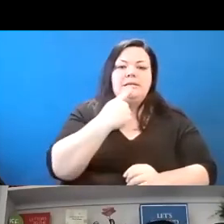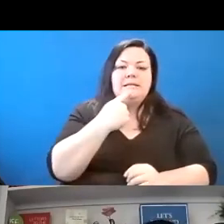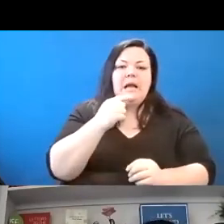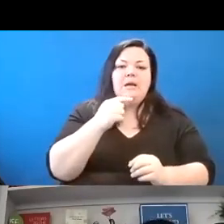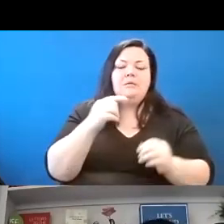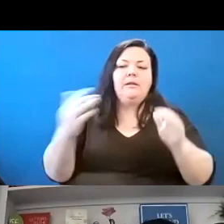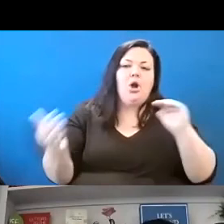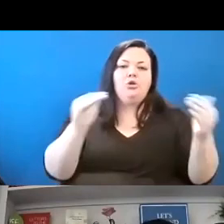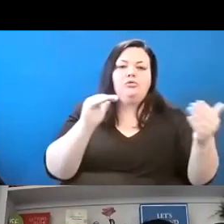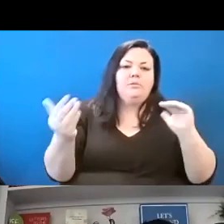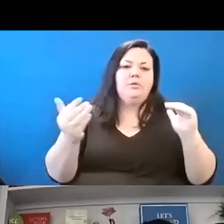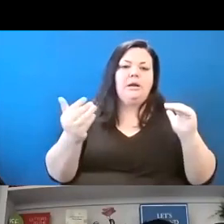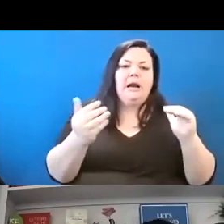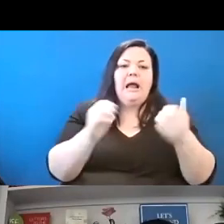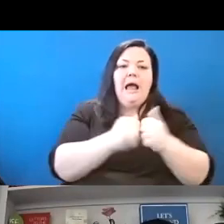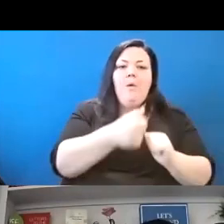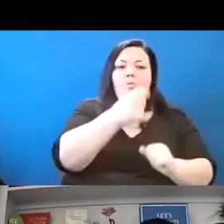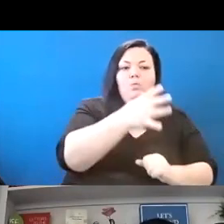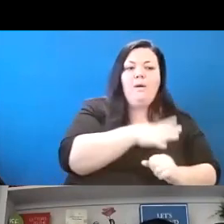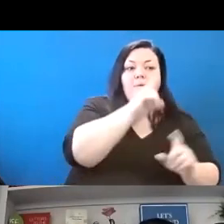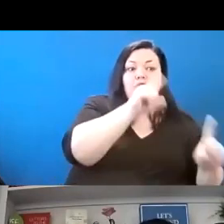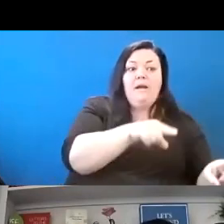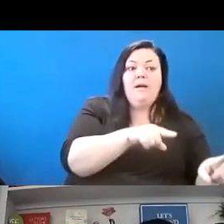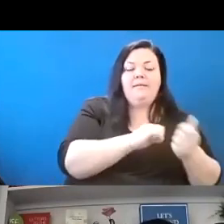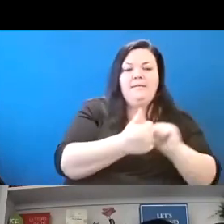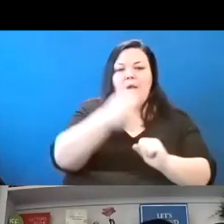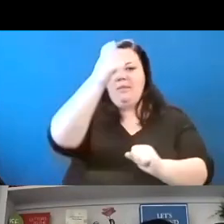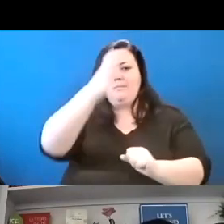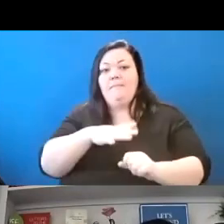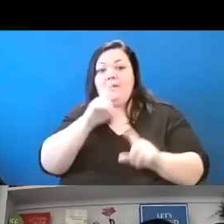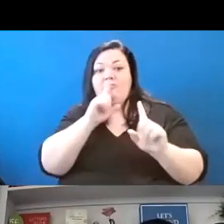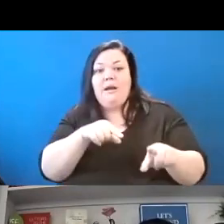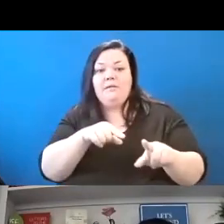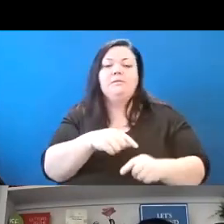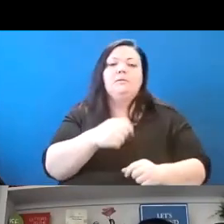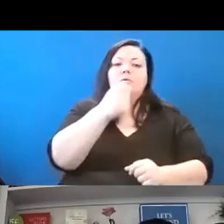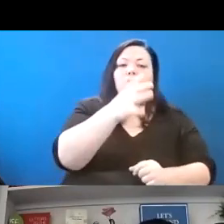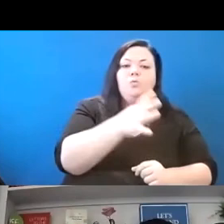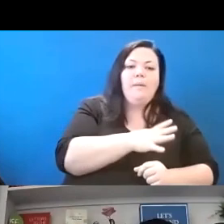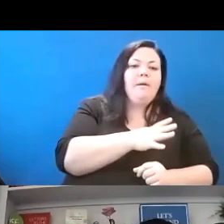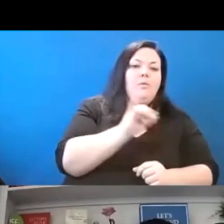how the women react and how the men react the women like all are universal they're surprised